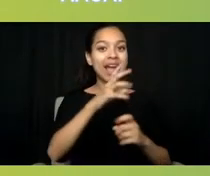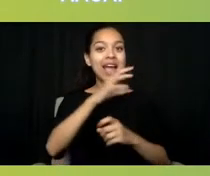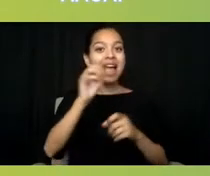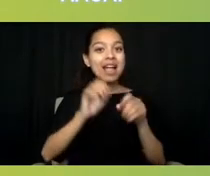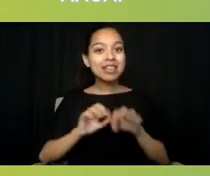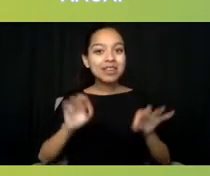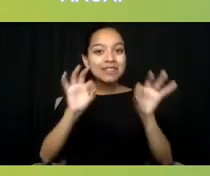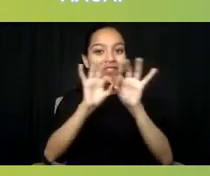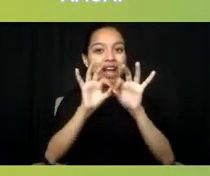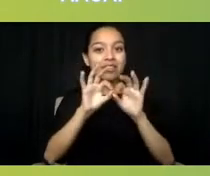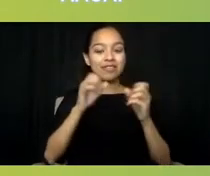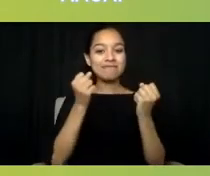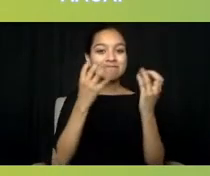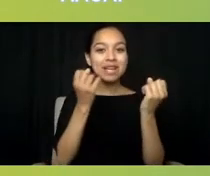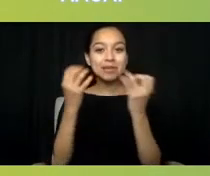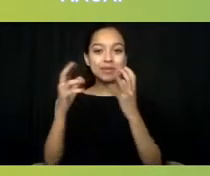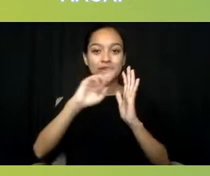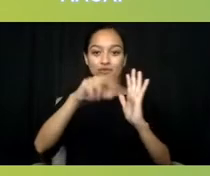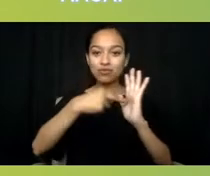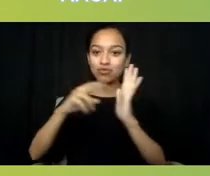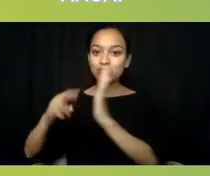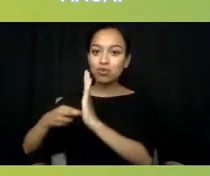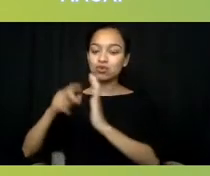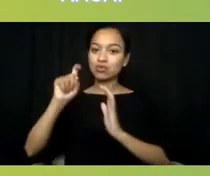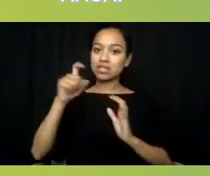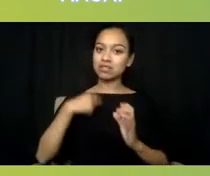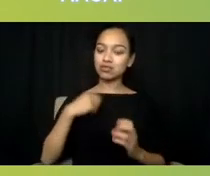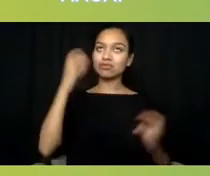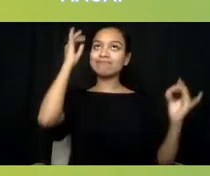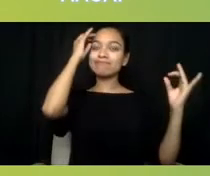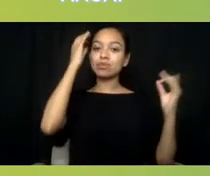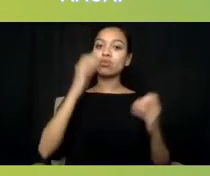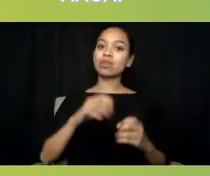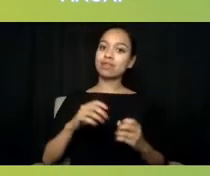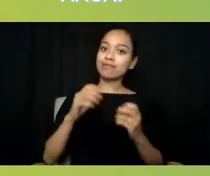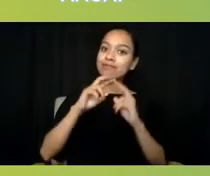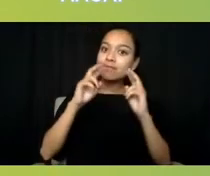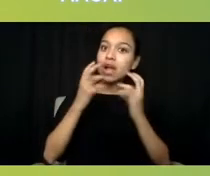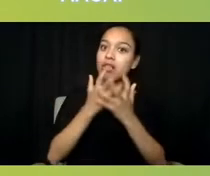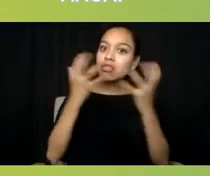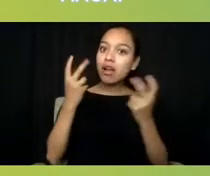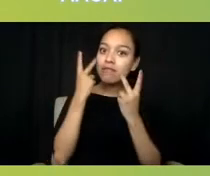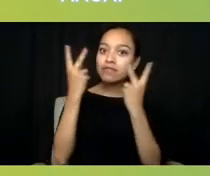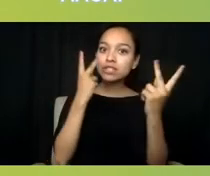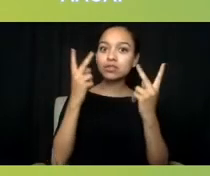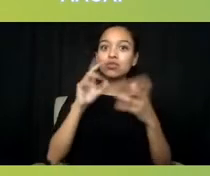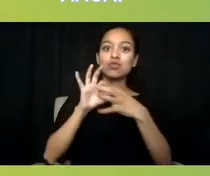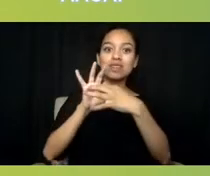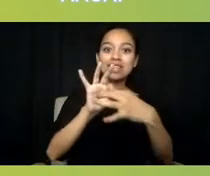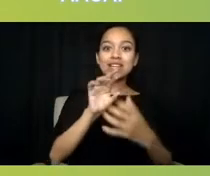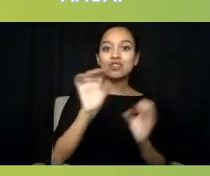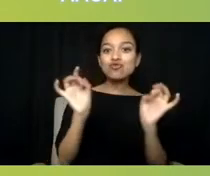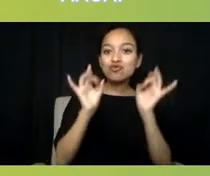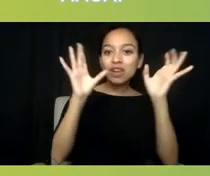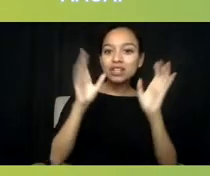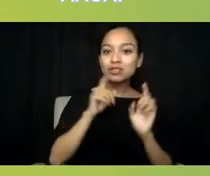with higher visibility in terms of equitable crisis response. I'll highlight for our panel that our research as well surveys,